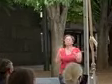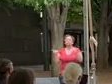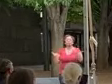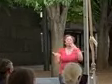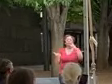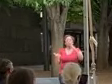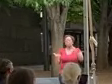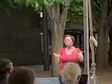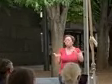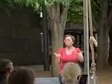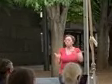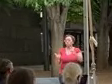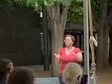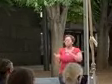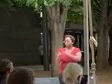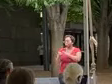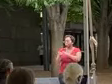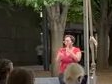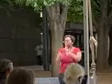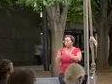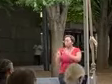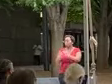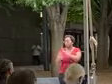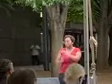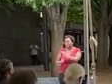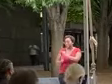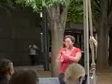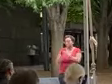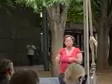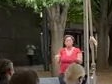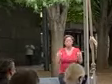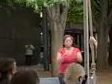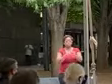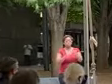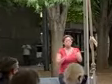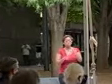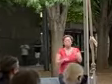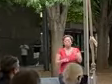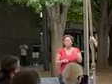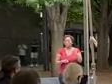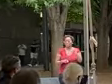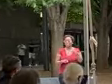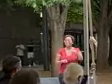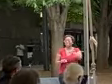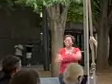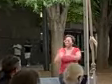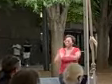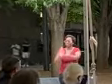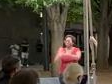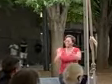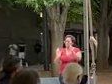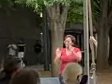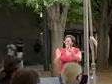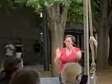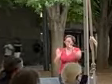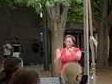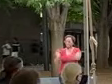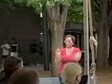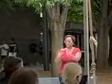She, along with Congresswoman Holmes Norton, called our the need to improve access at this memorial.